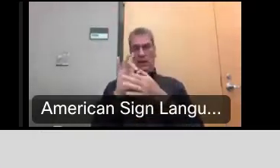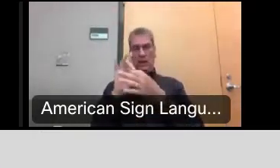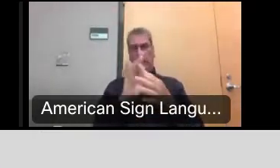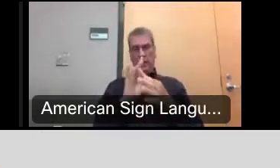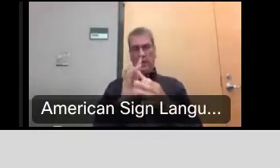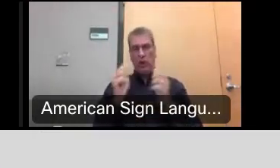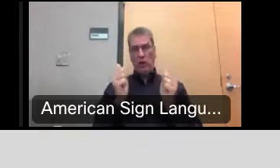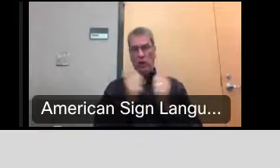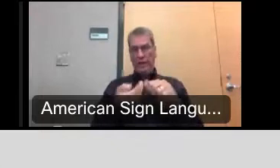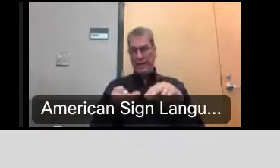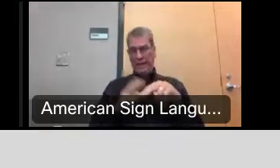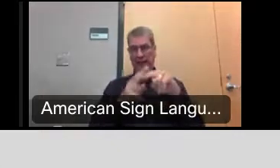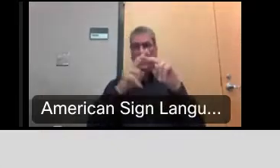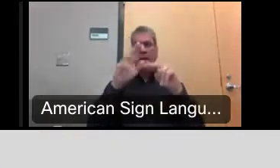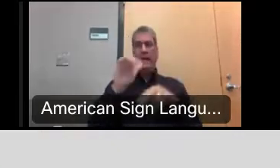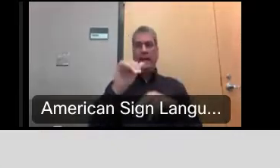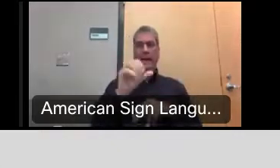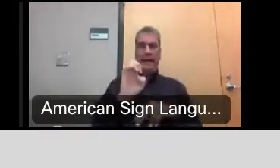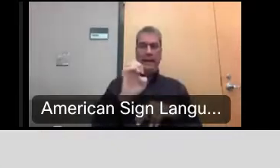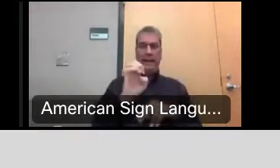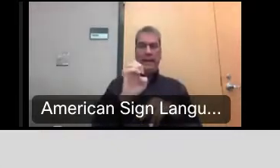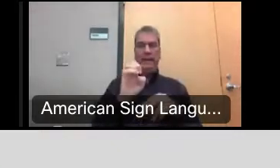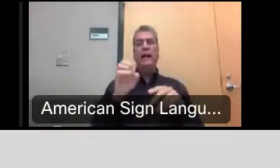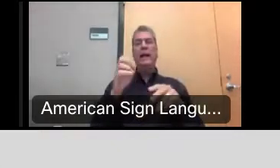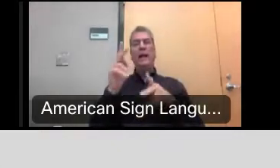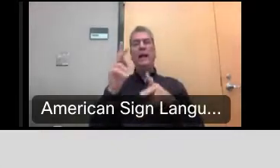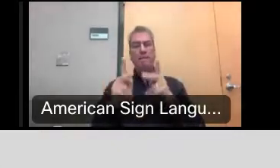increasing numbers of cases, and increasing hospitalizations and fatalities.